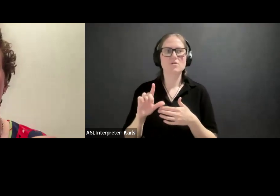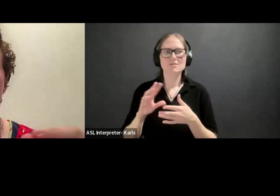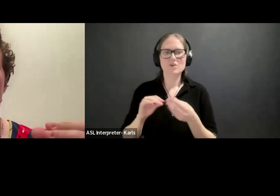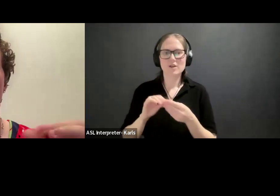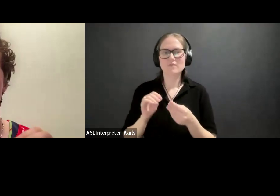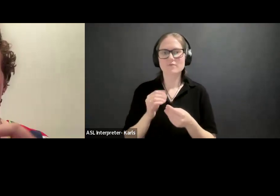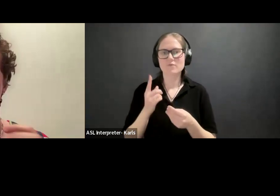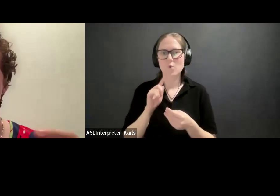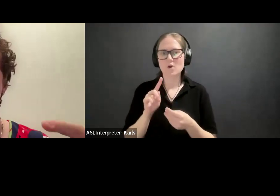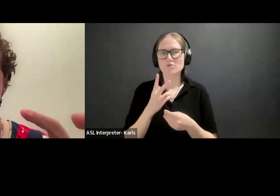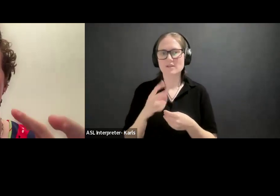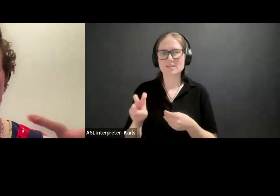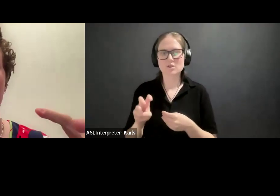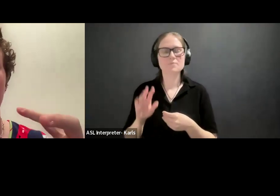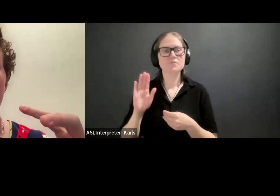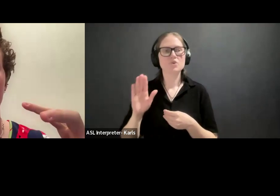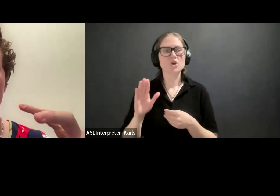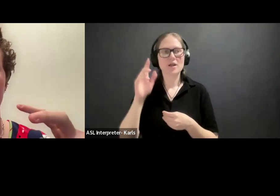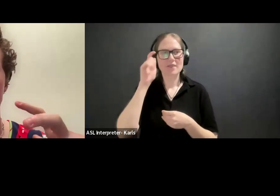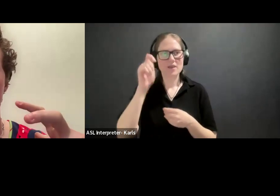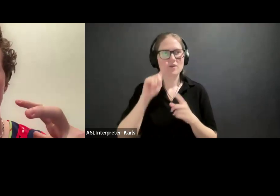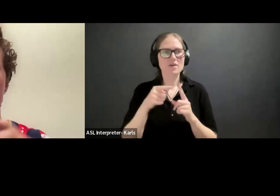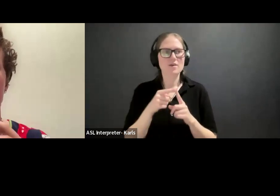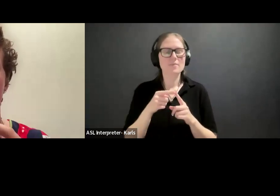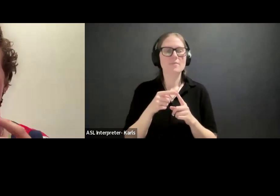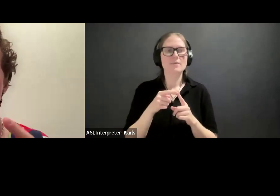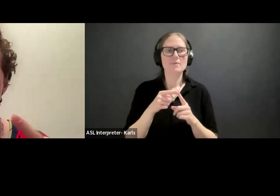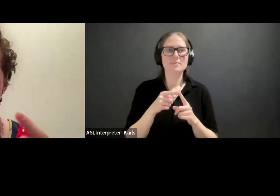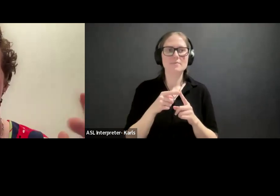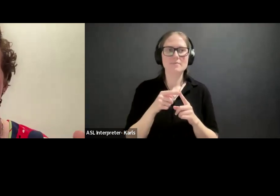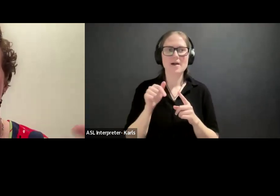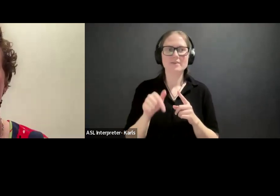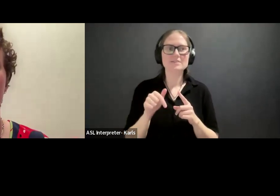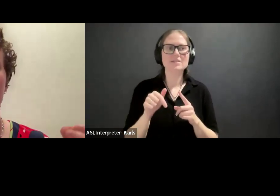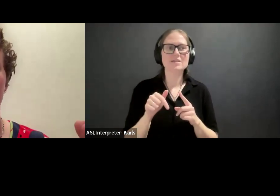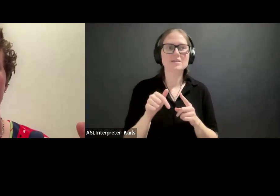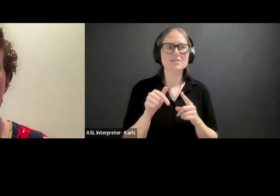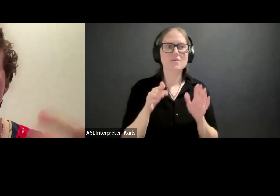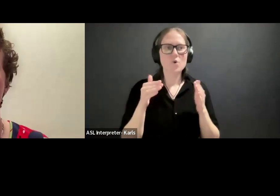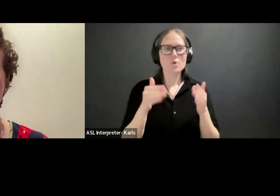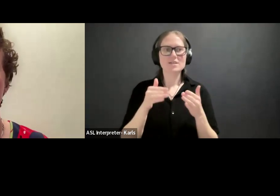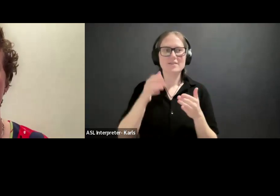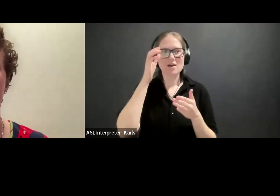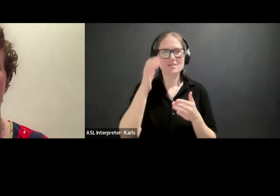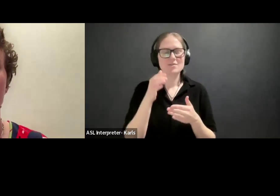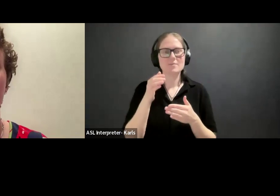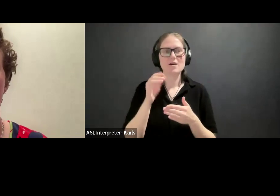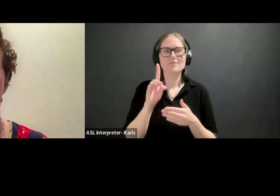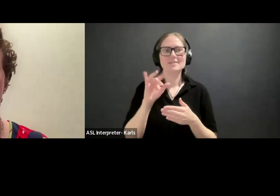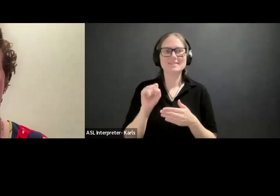Tropoietics kind of centers around this, kind of, concept of disunderstanding, um, which is the process of engaging with transness,